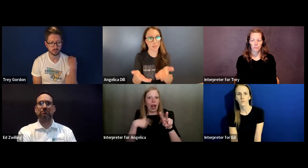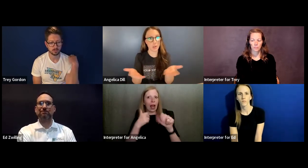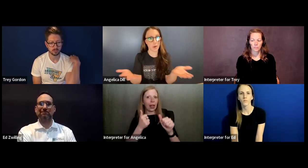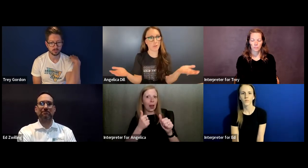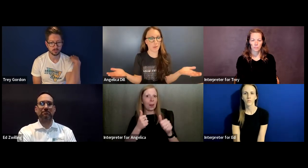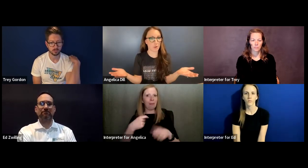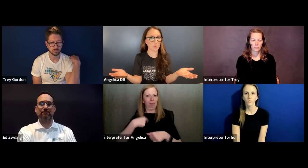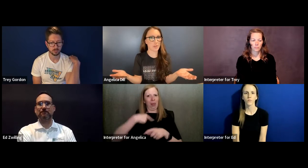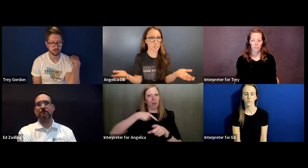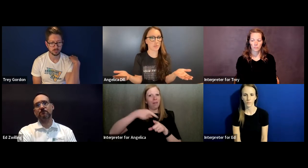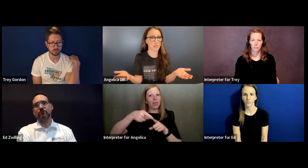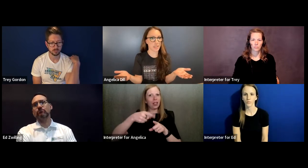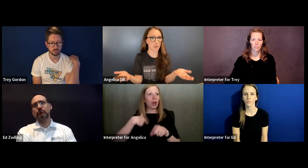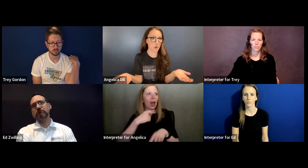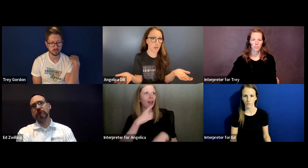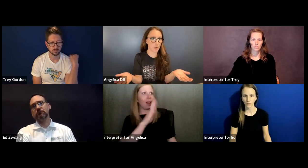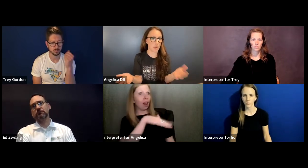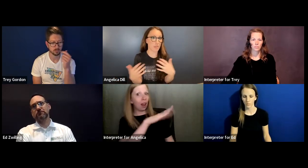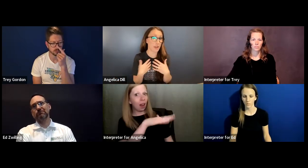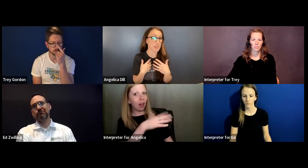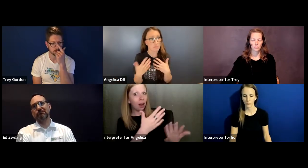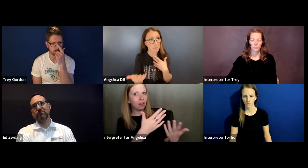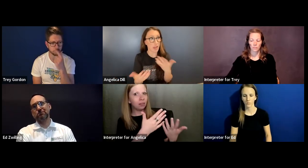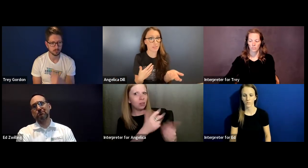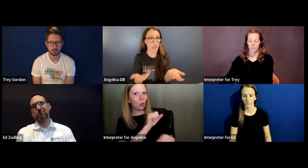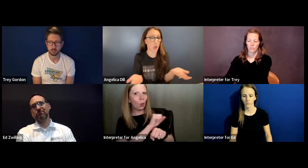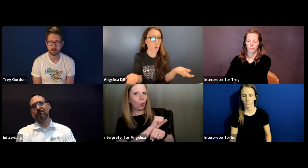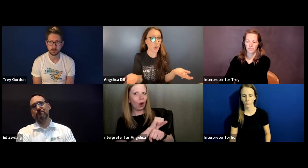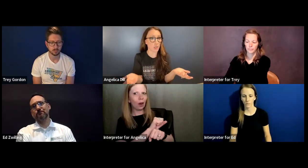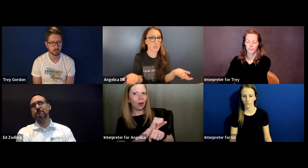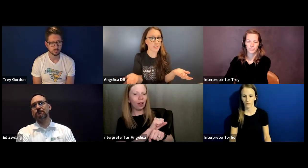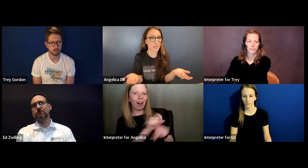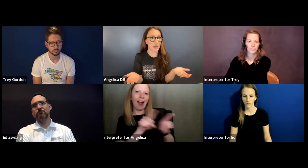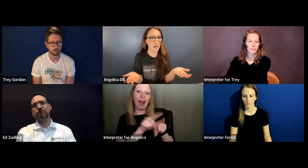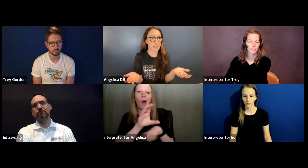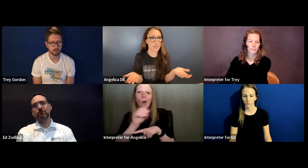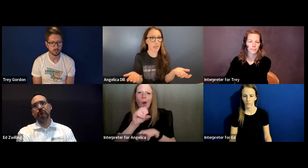you know other medical professionals that you're working with as i could say co-workers uh to say